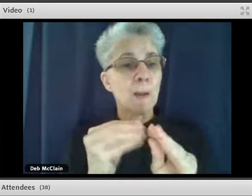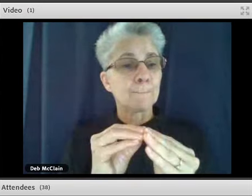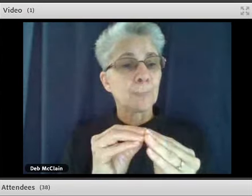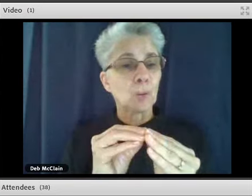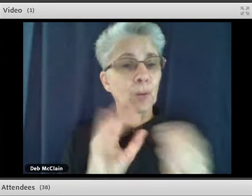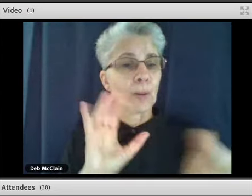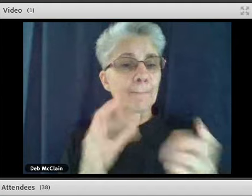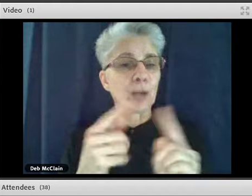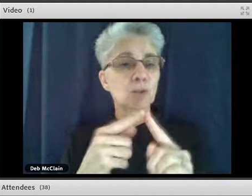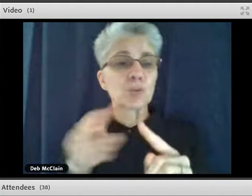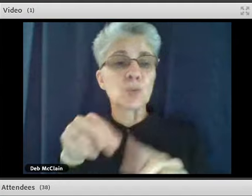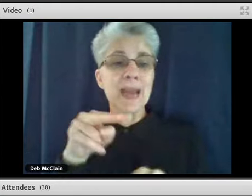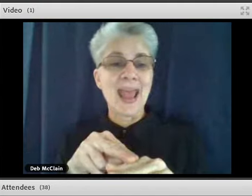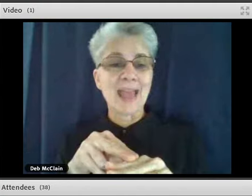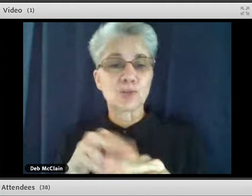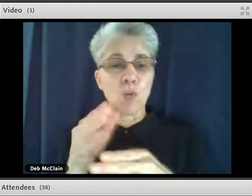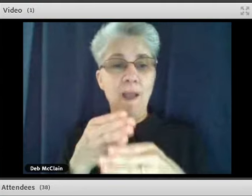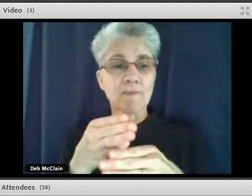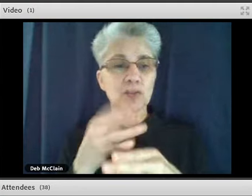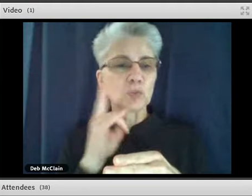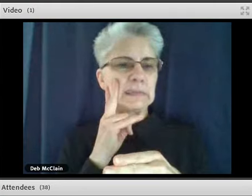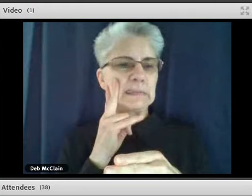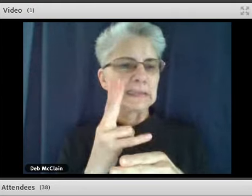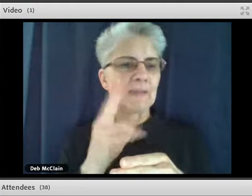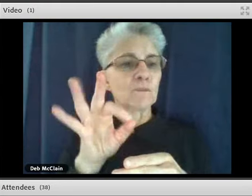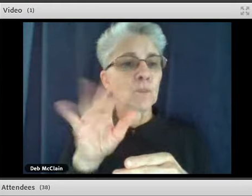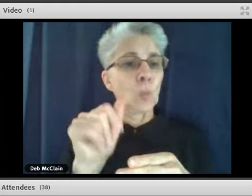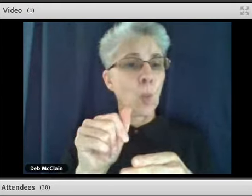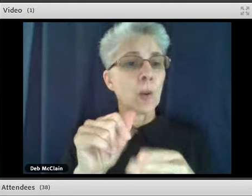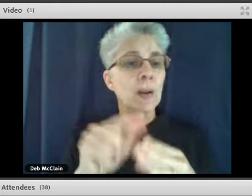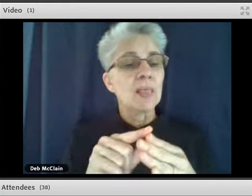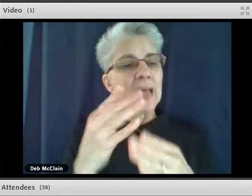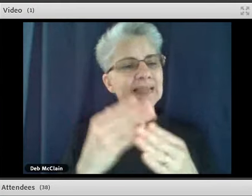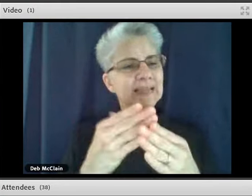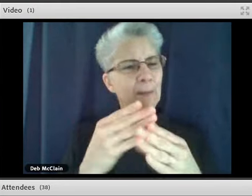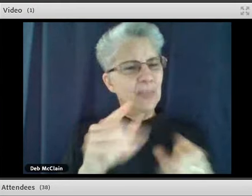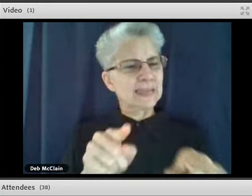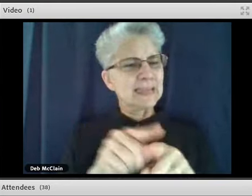than the national average. And you can see, for Florida, that some of the same statistics track --